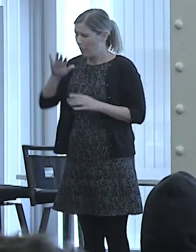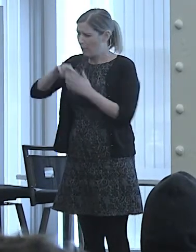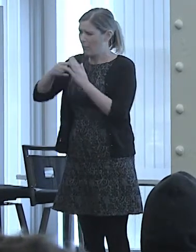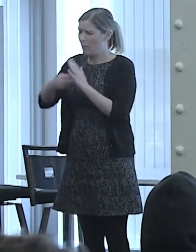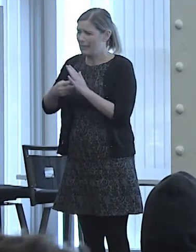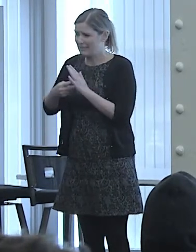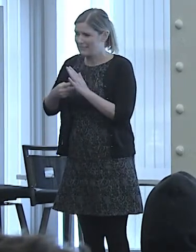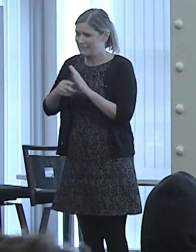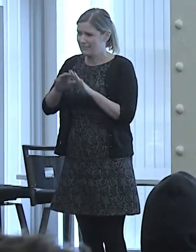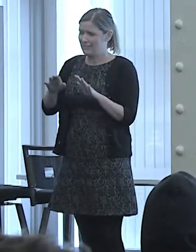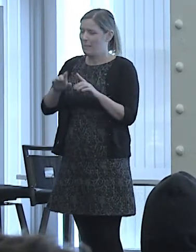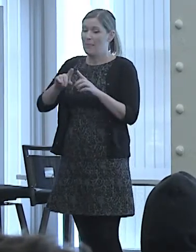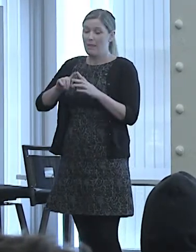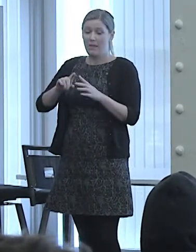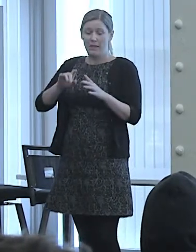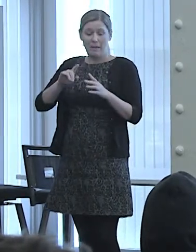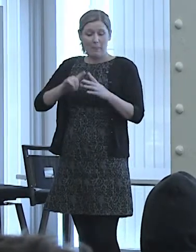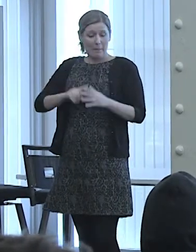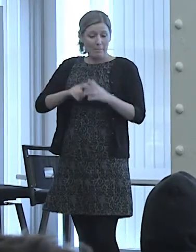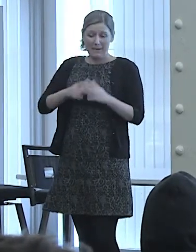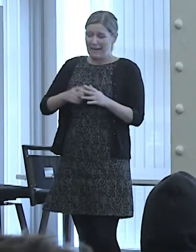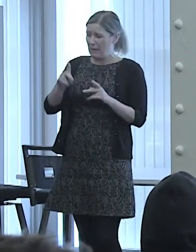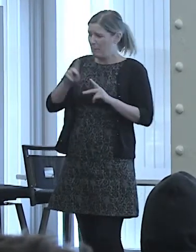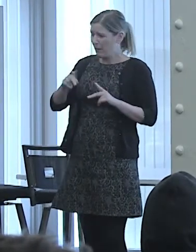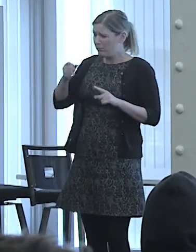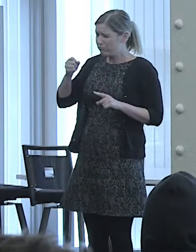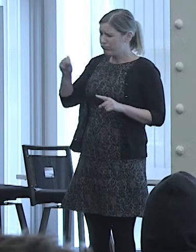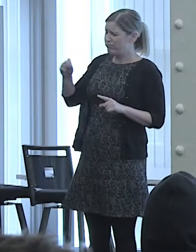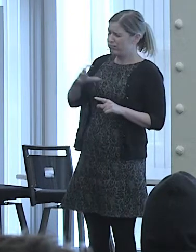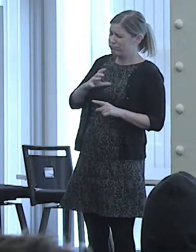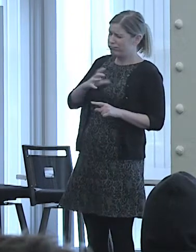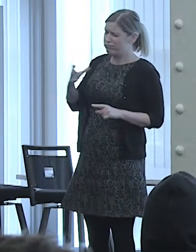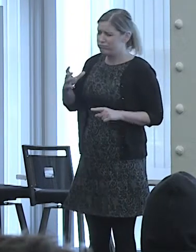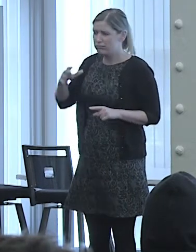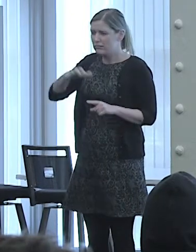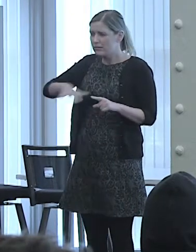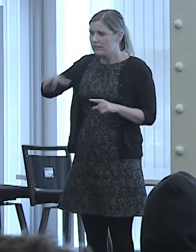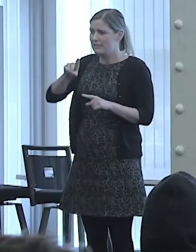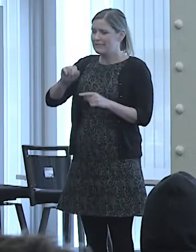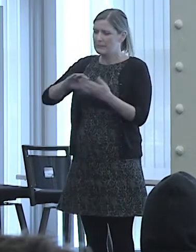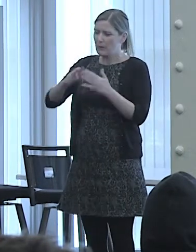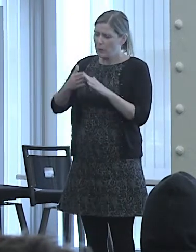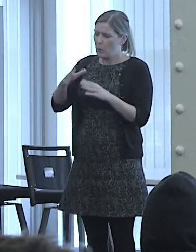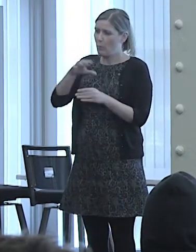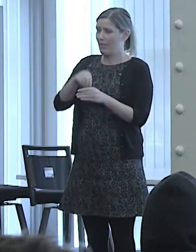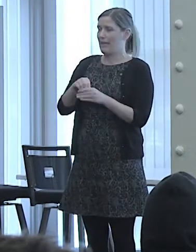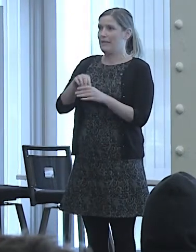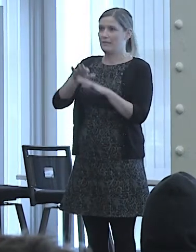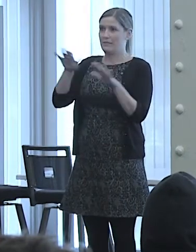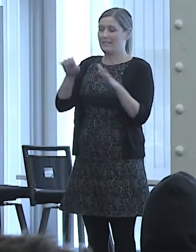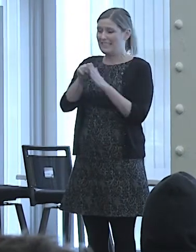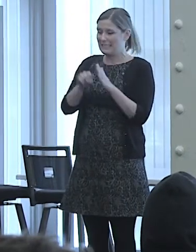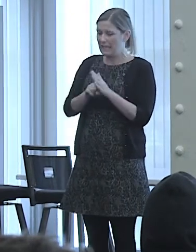The initial backlash, the initial backlash throughout disability communities, the statement was (gasping) how dare you